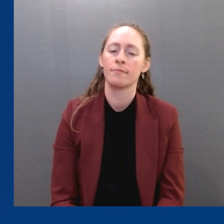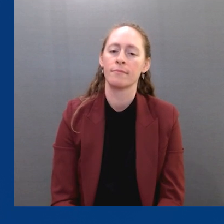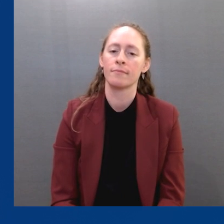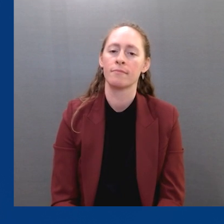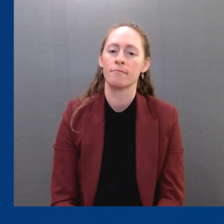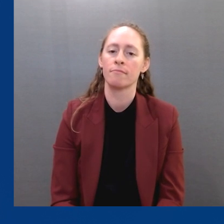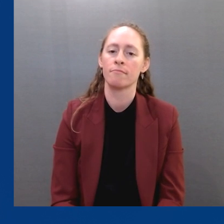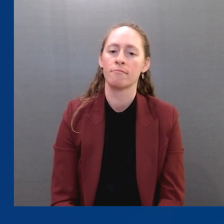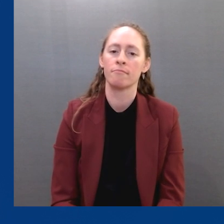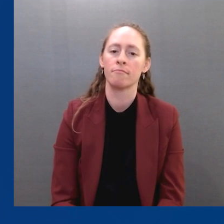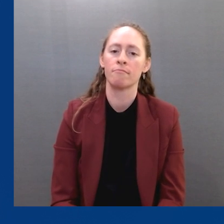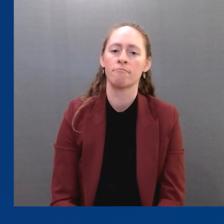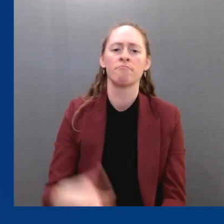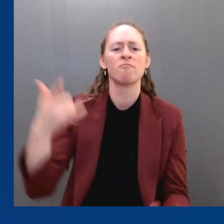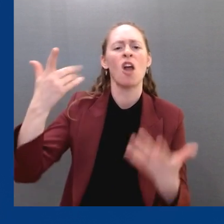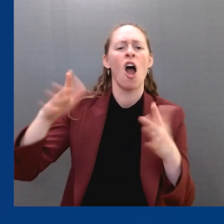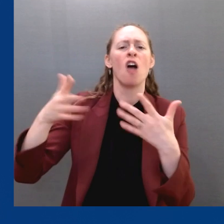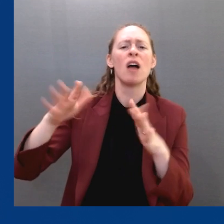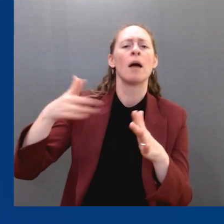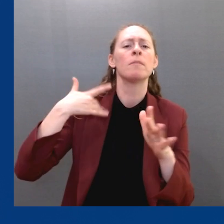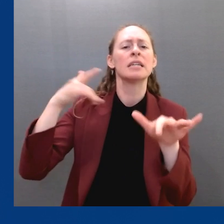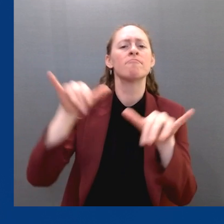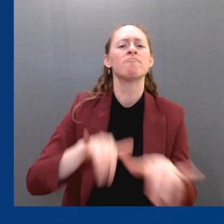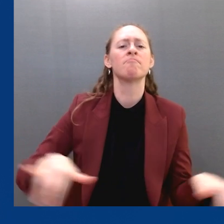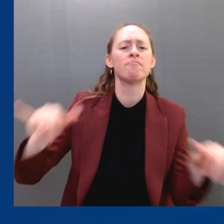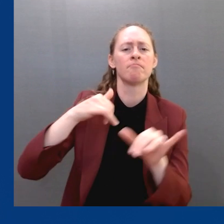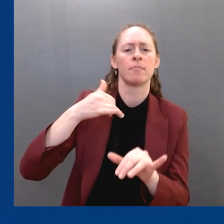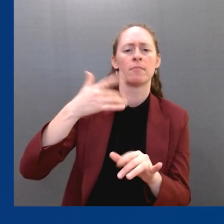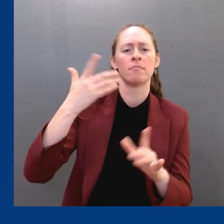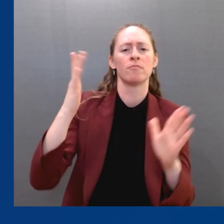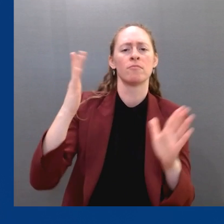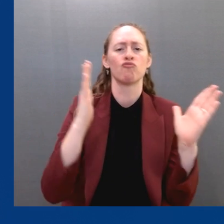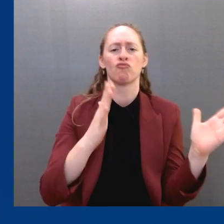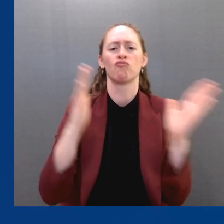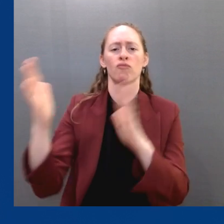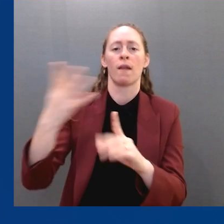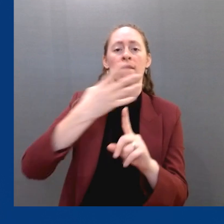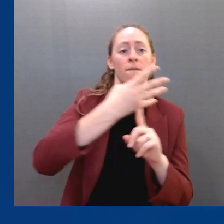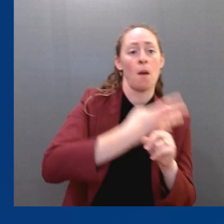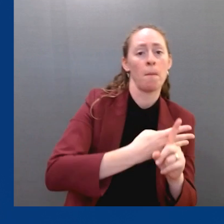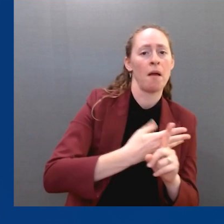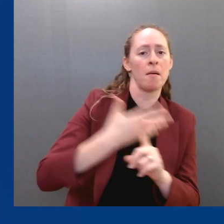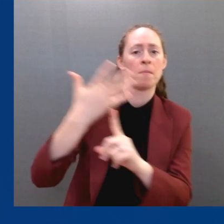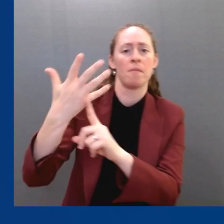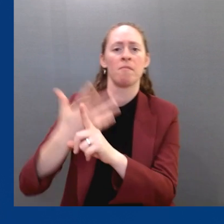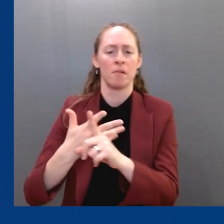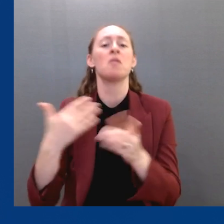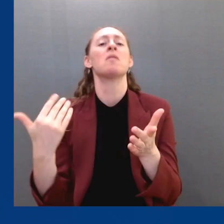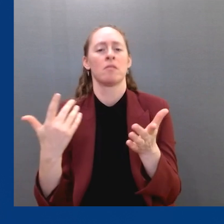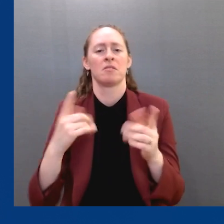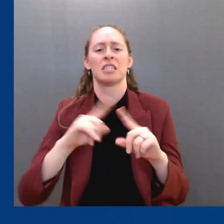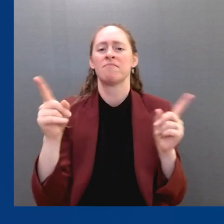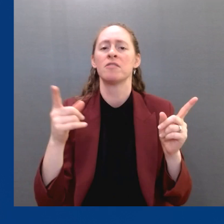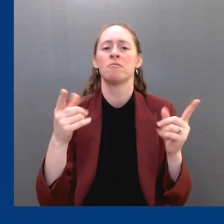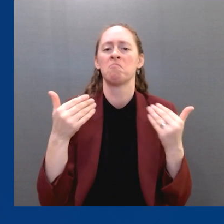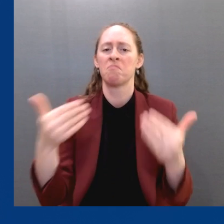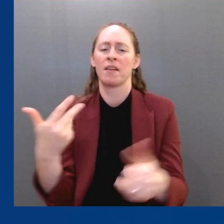We anticipate that that's going to be a similar cadence. We also really want to emphasize that there are many people who are at high risk right now